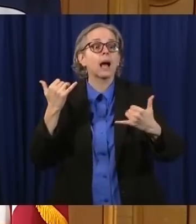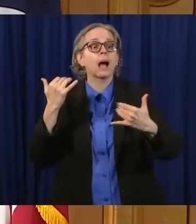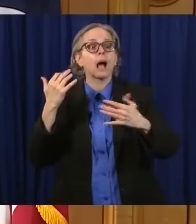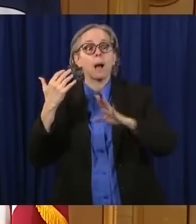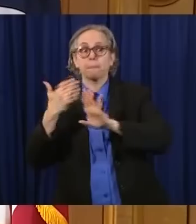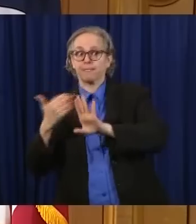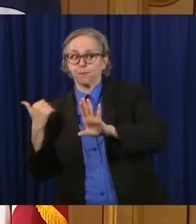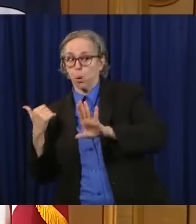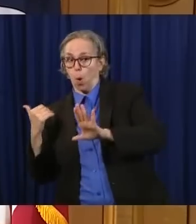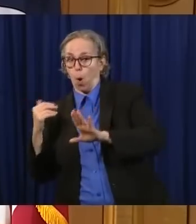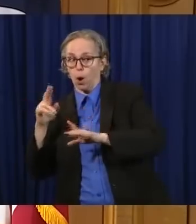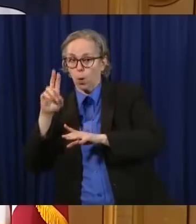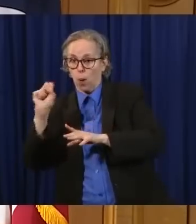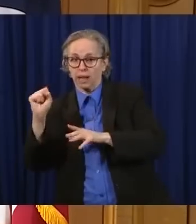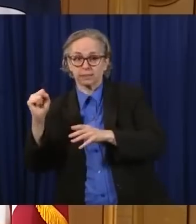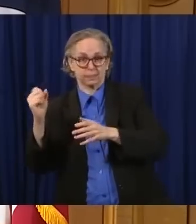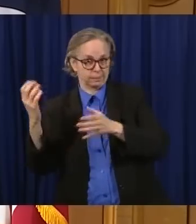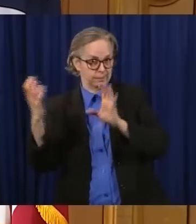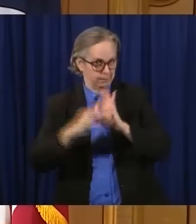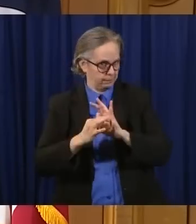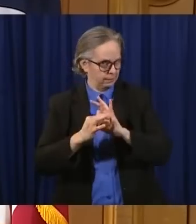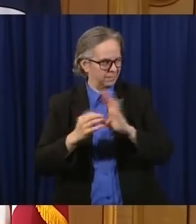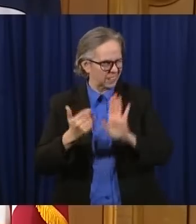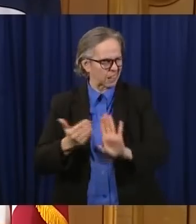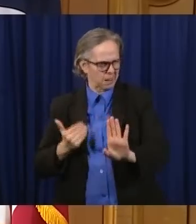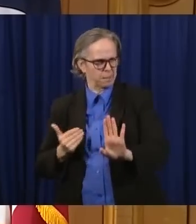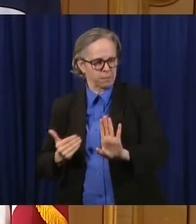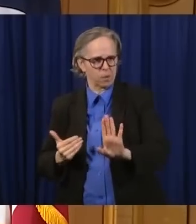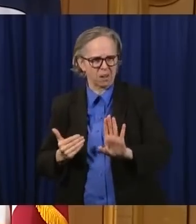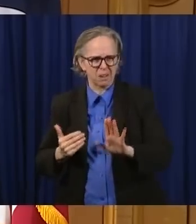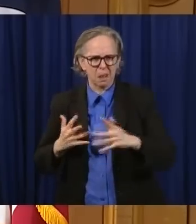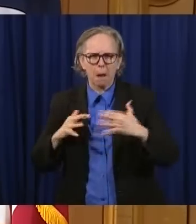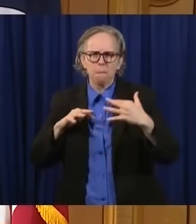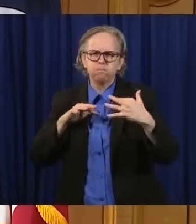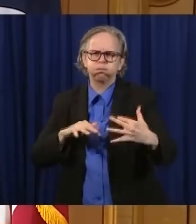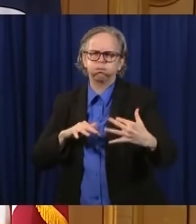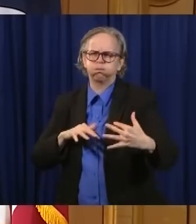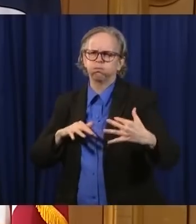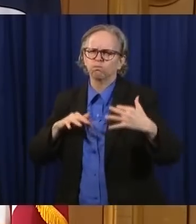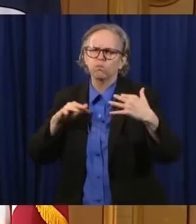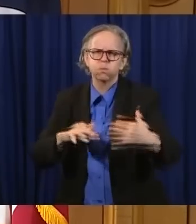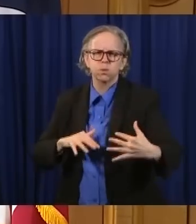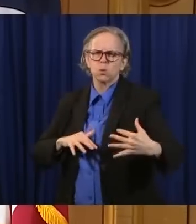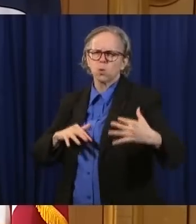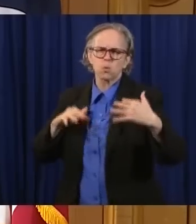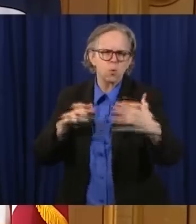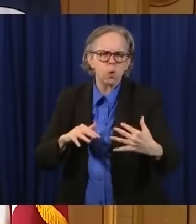BRITISH PEOPLE AT THAT TIME FELT LIKE THEY WERE IN THIS WAR FOREVER.